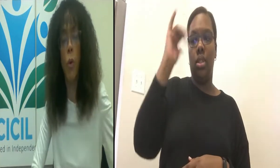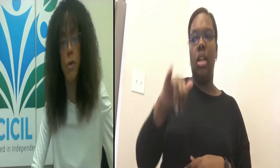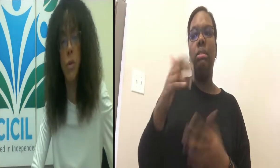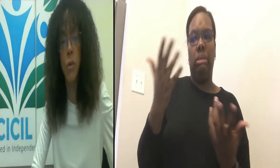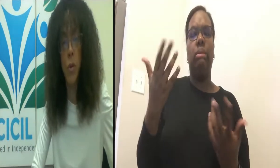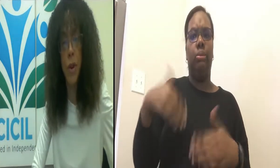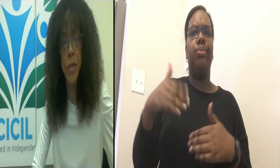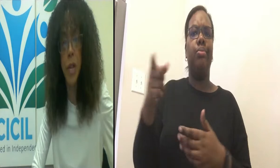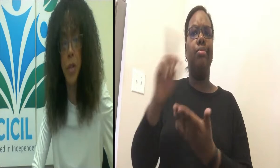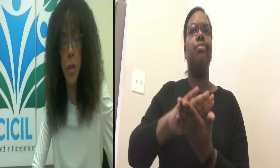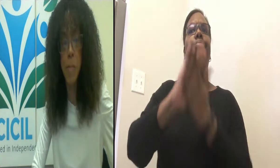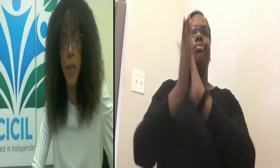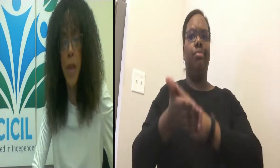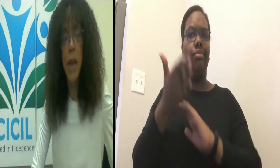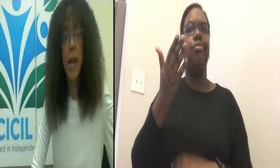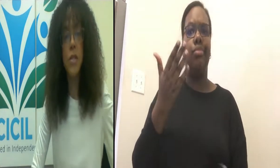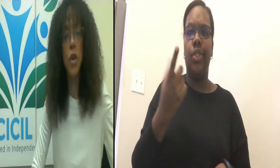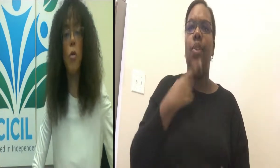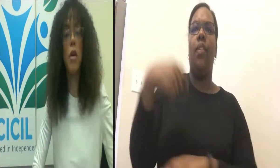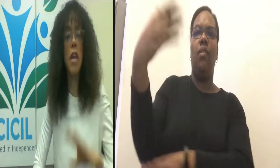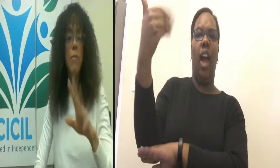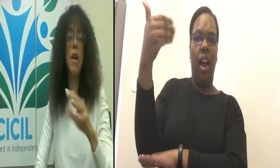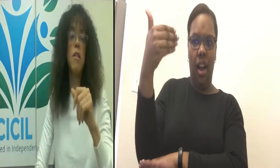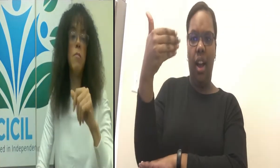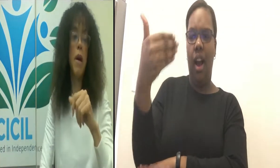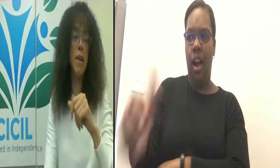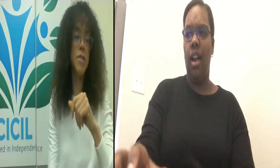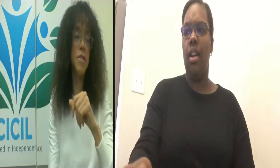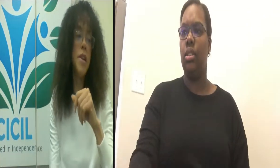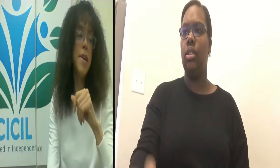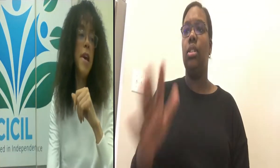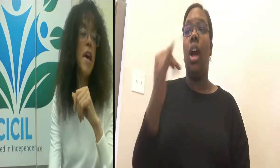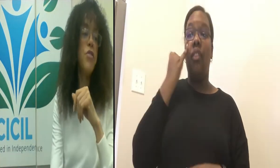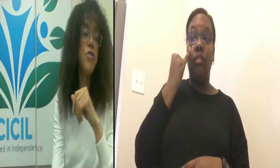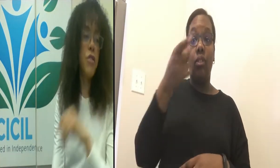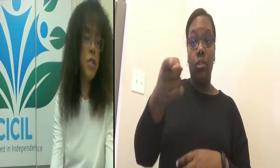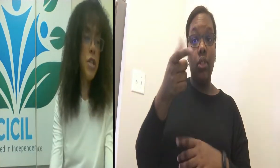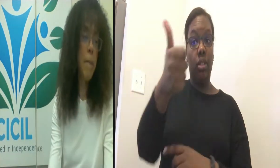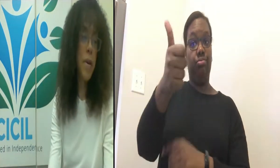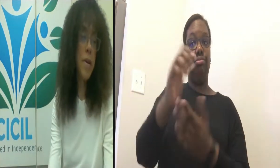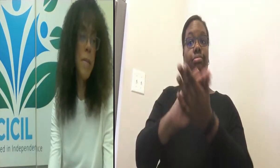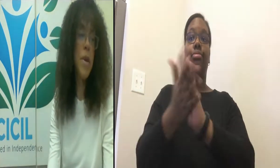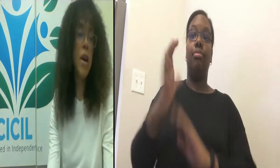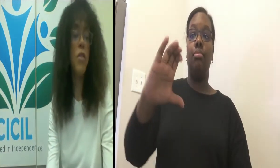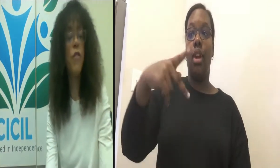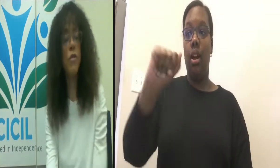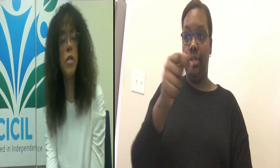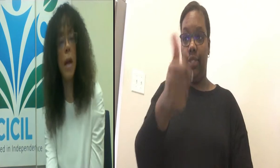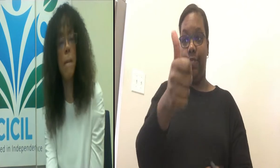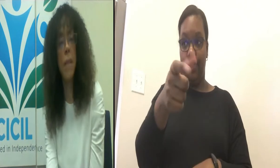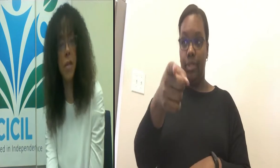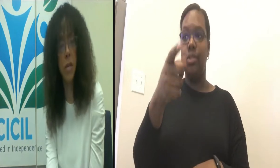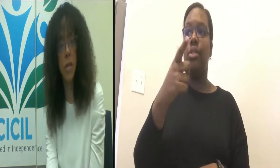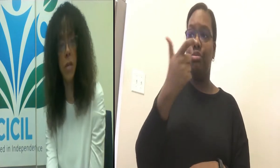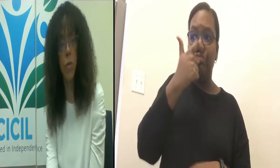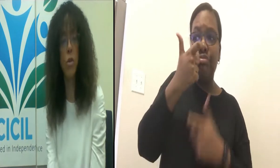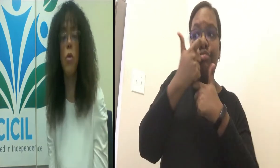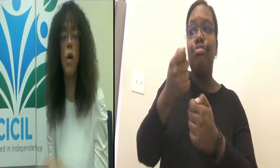for you especially if you're stepping into a role because you want to be a support to an organization, so keep that in mind.